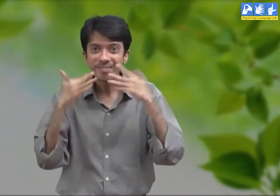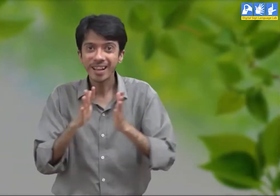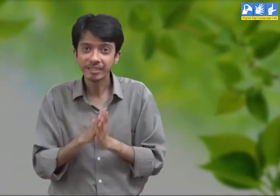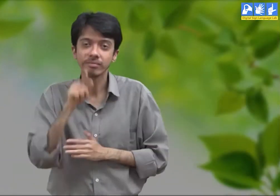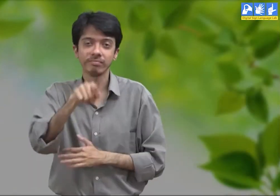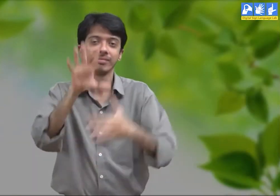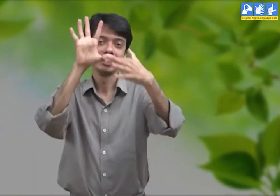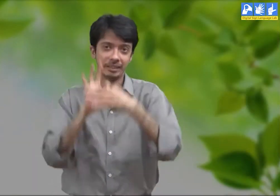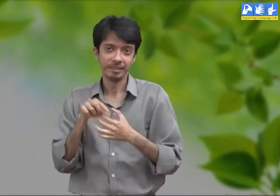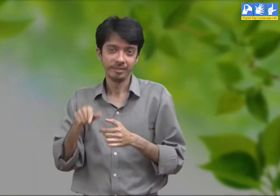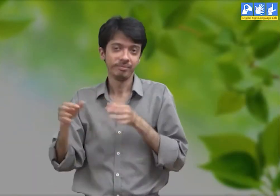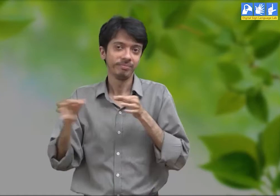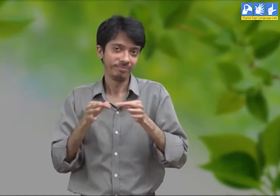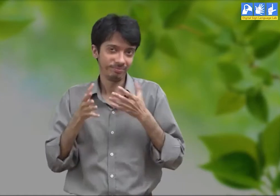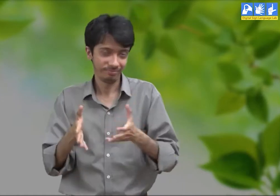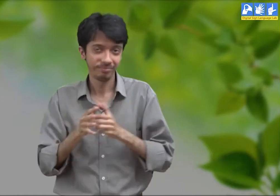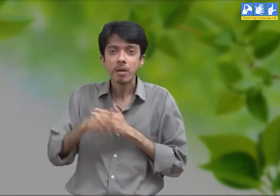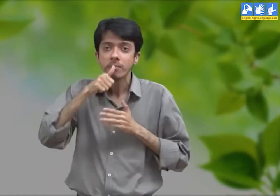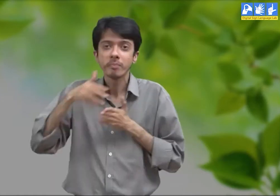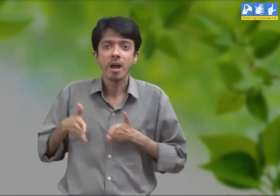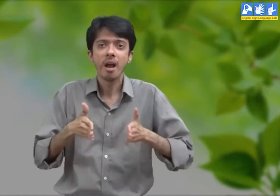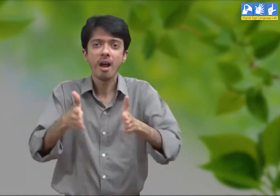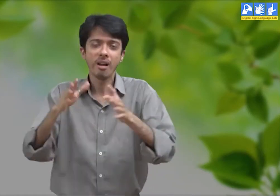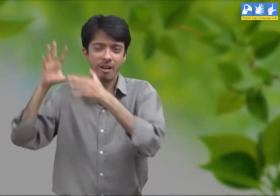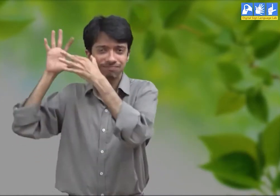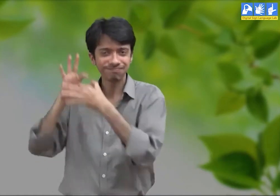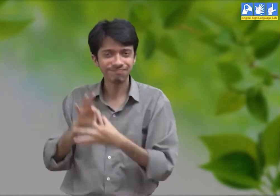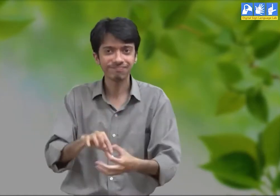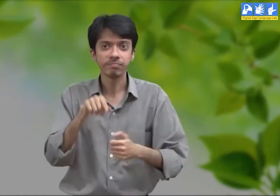Did you see that? This movement was for this river.